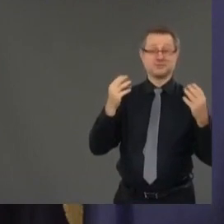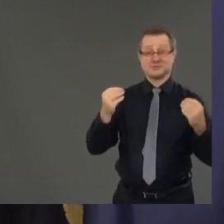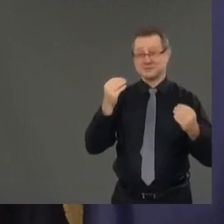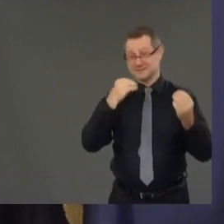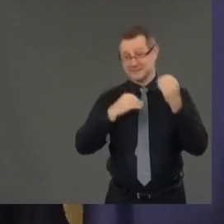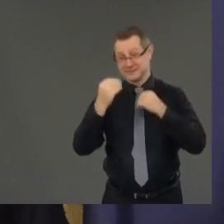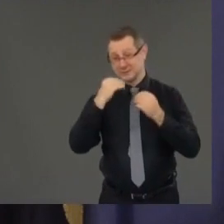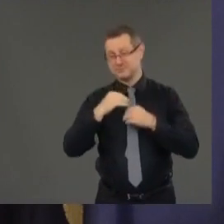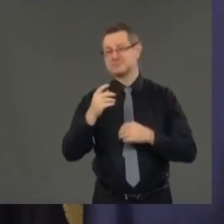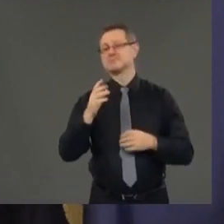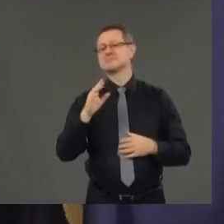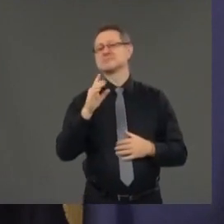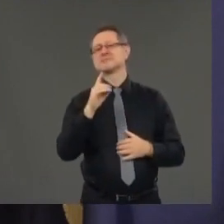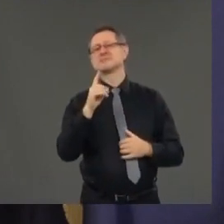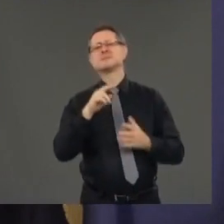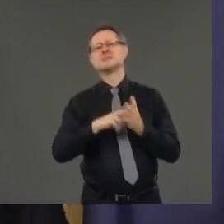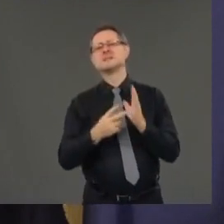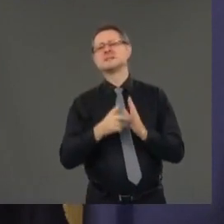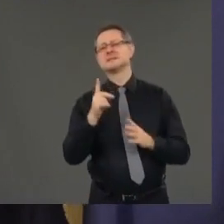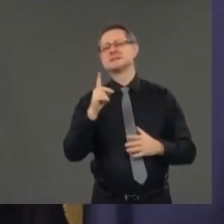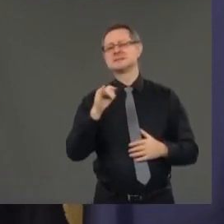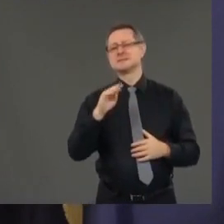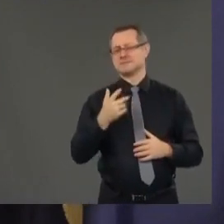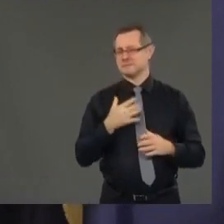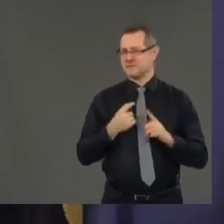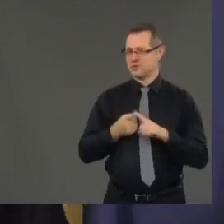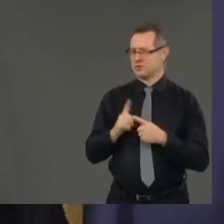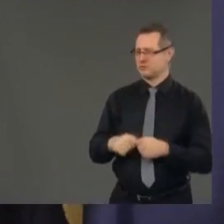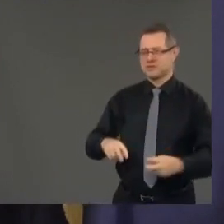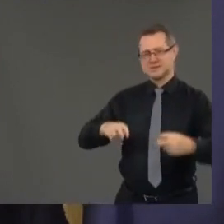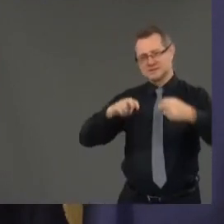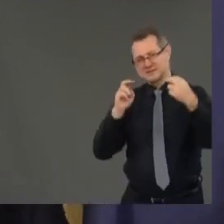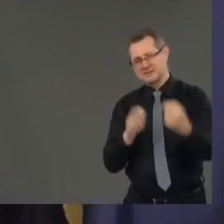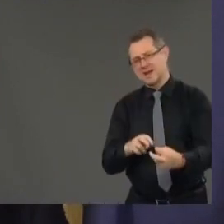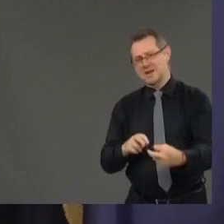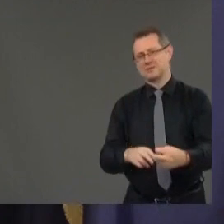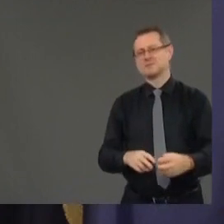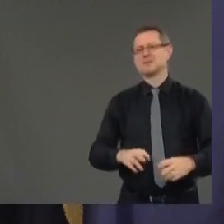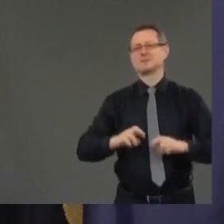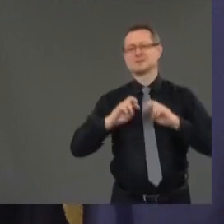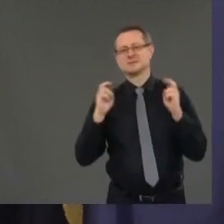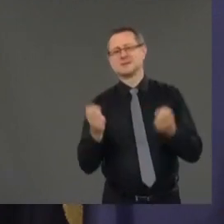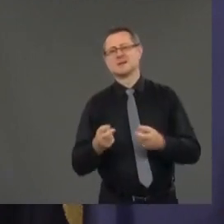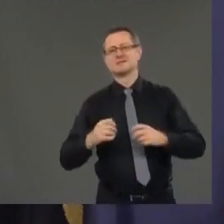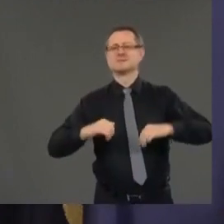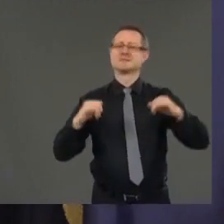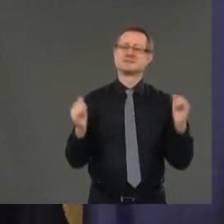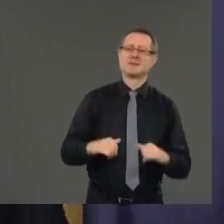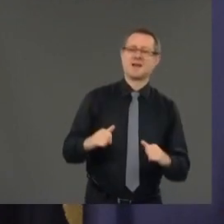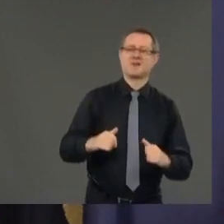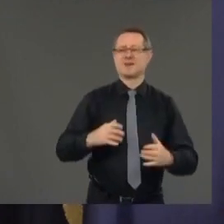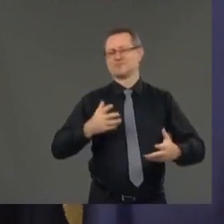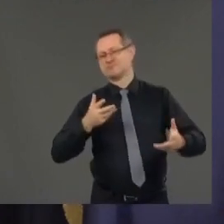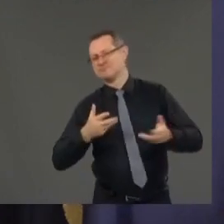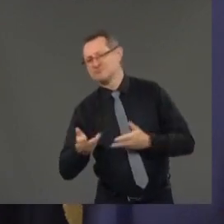WE OPENED OUTDOOR DINING, DINING